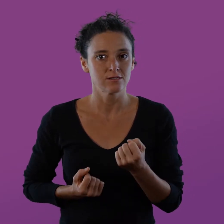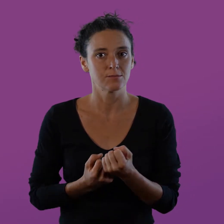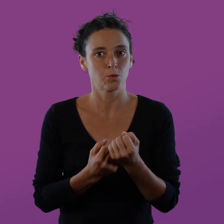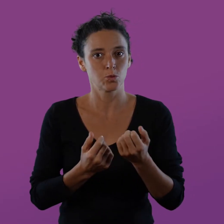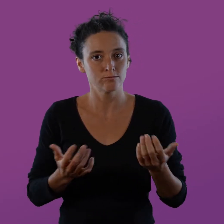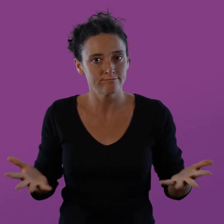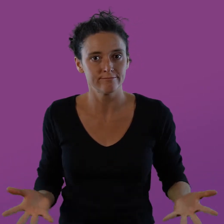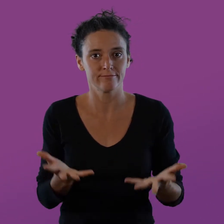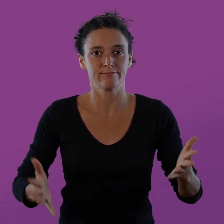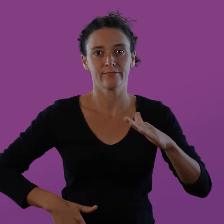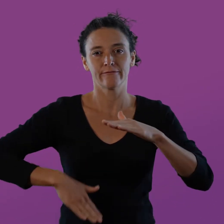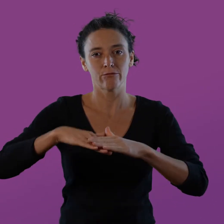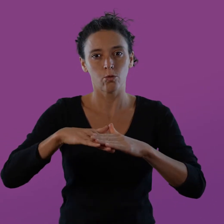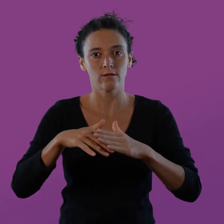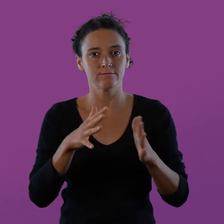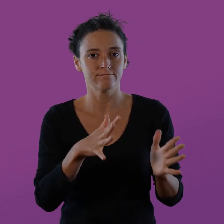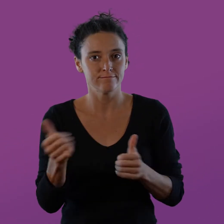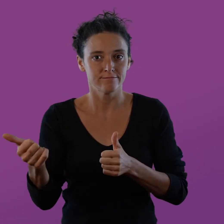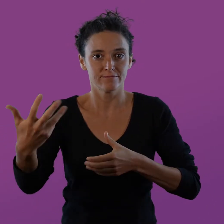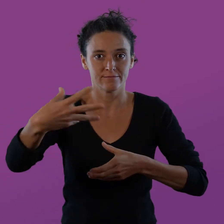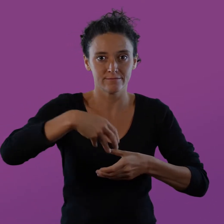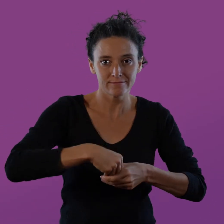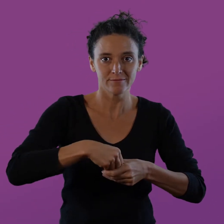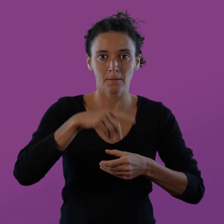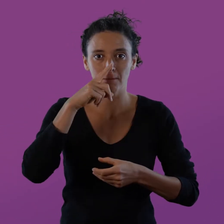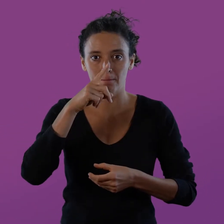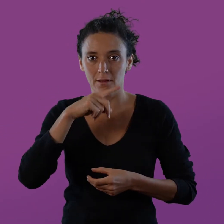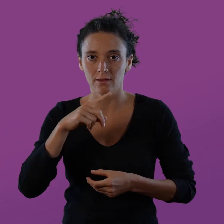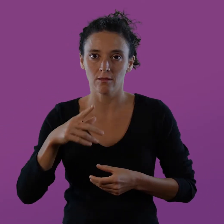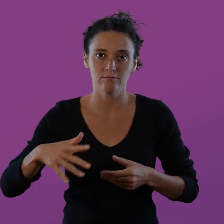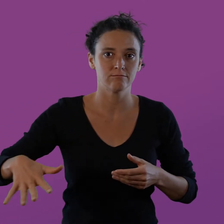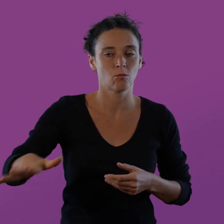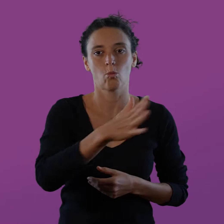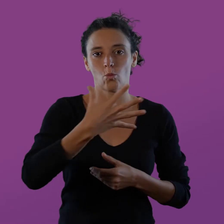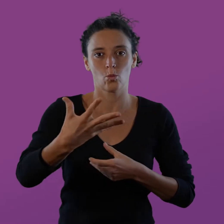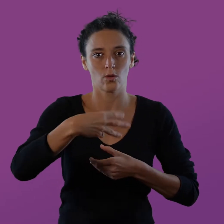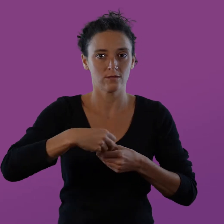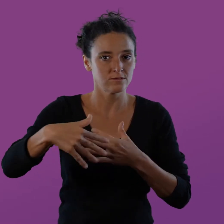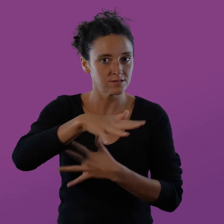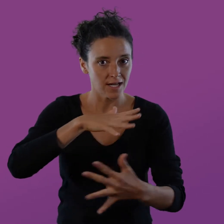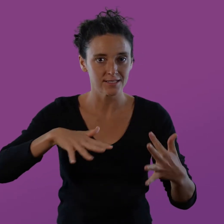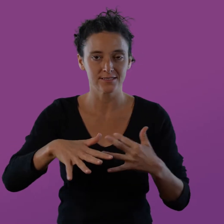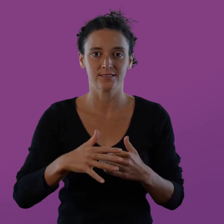Promote full and effective participation and inclusion of all people in society.